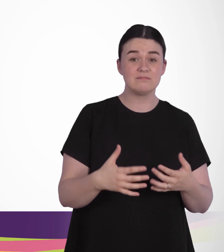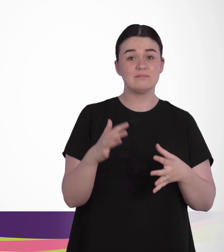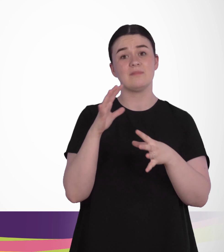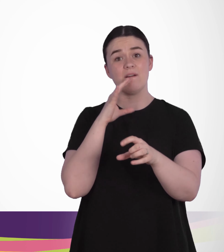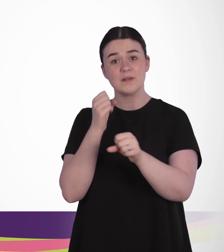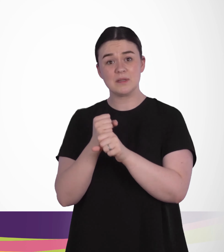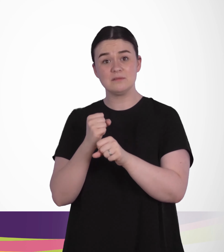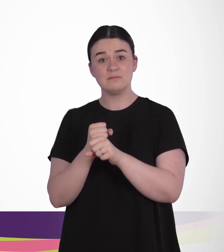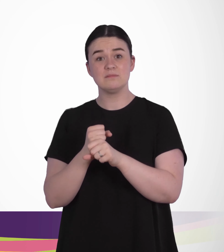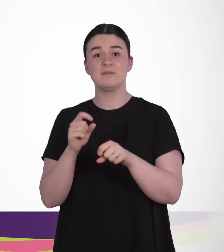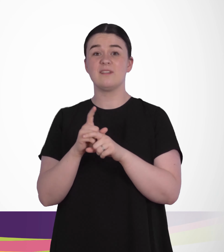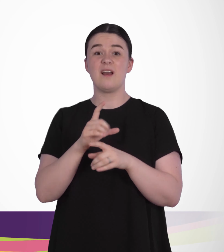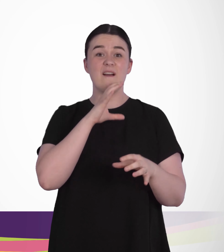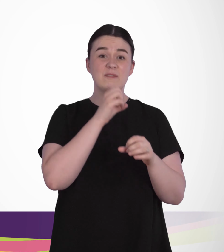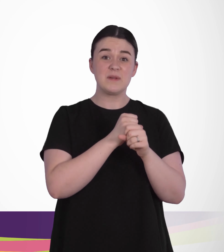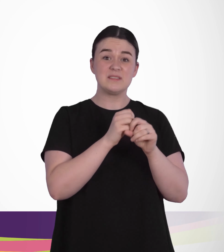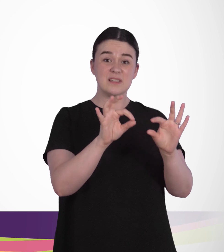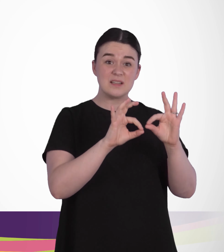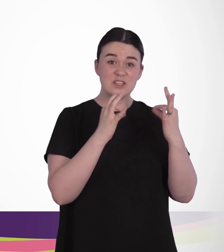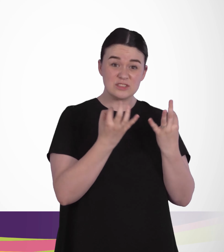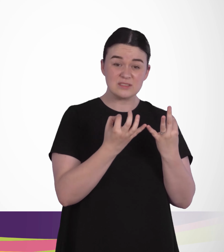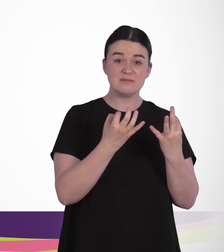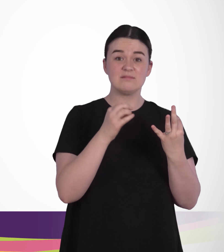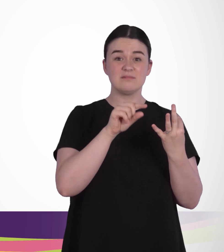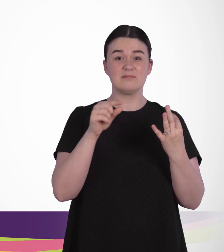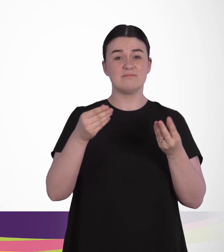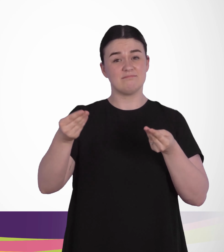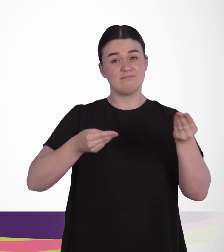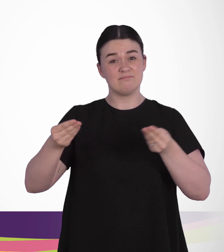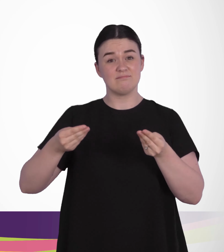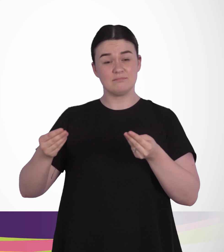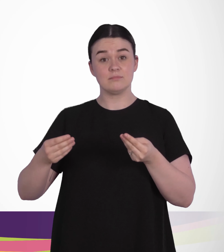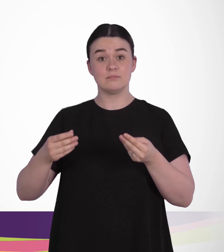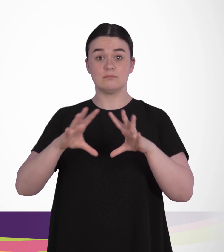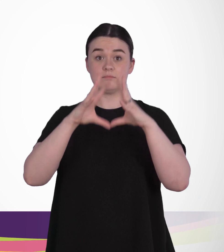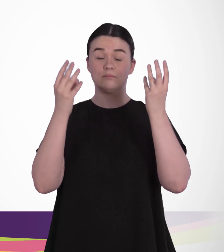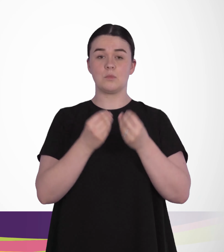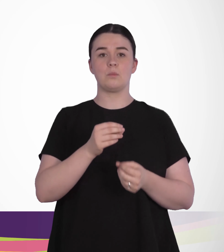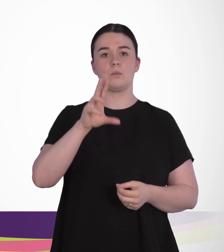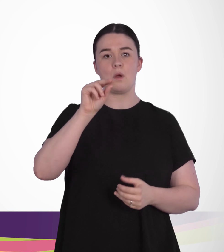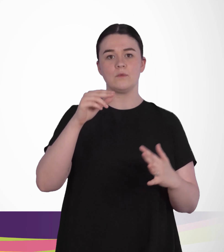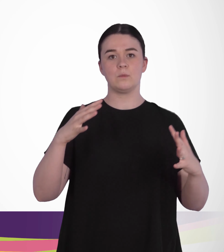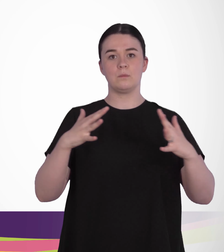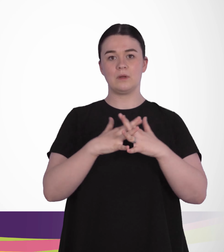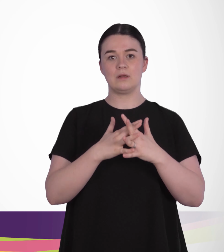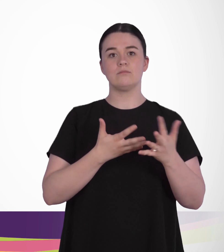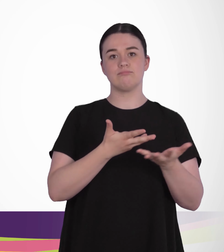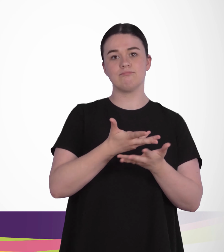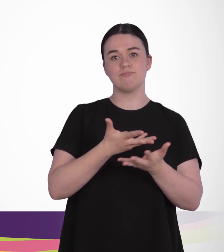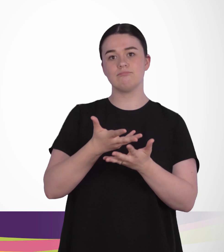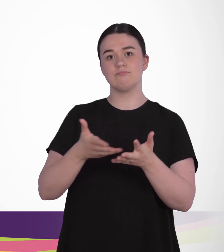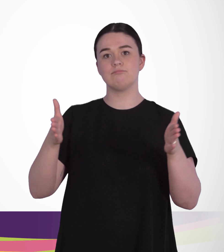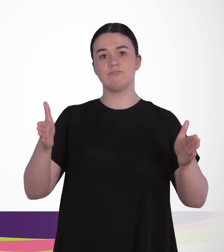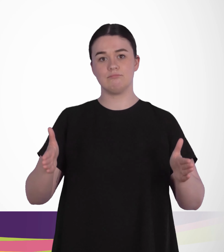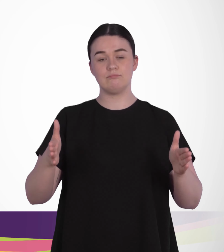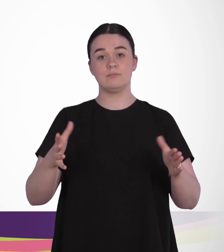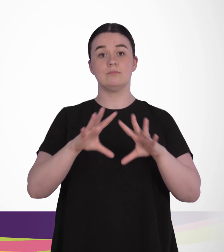governments and government agencies submitted a response, over a 12-week consultation period,